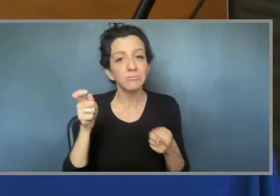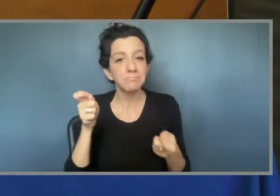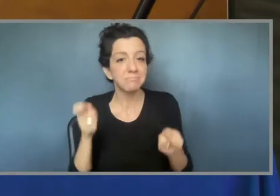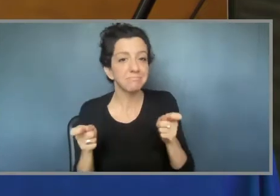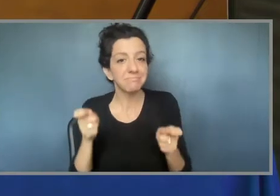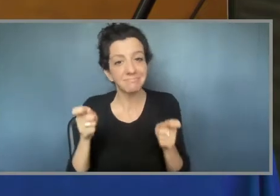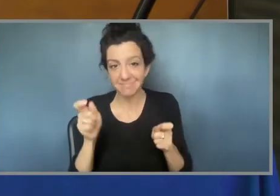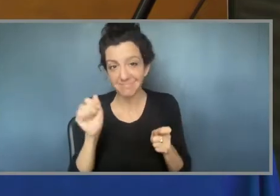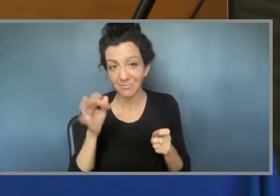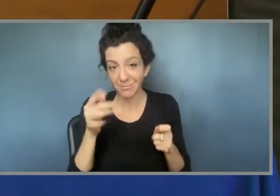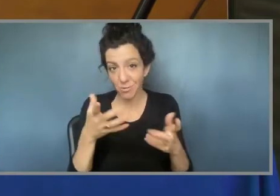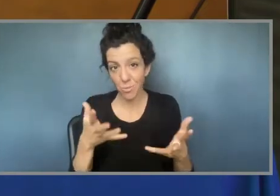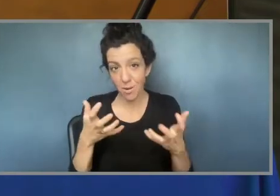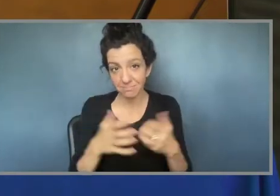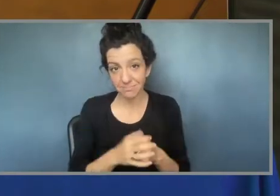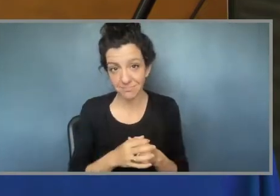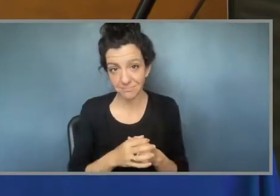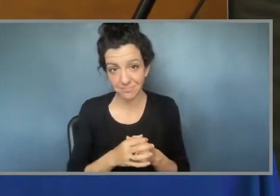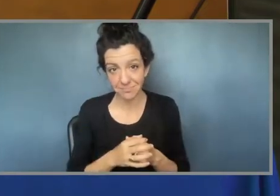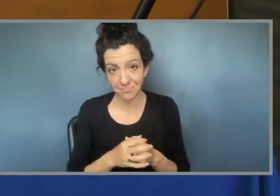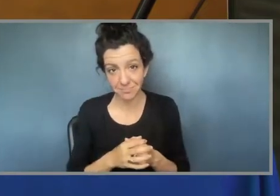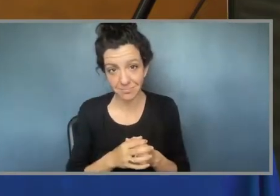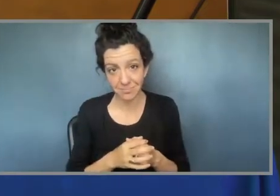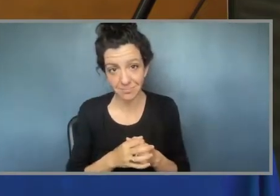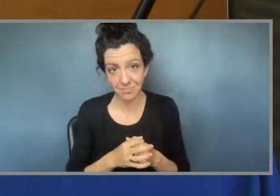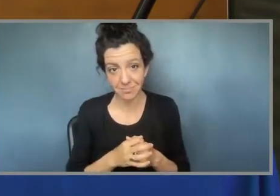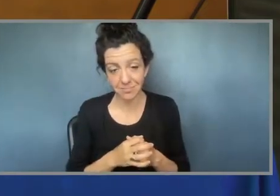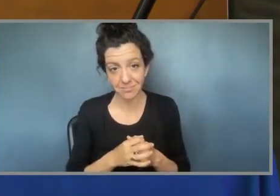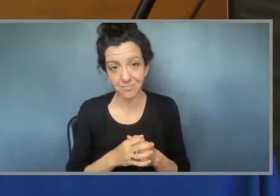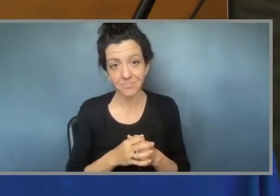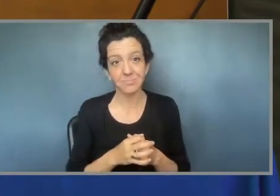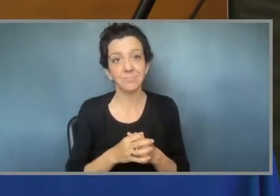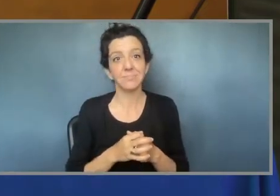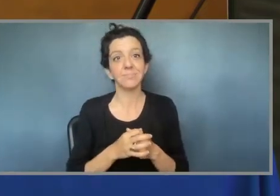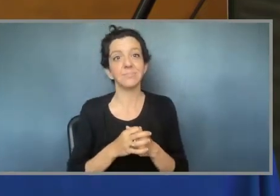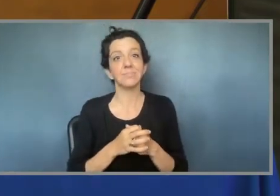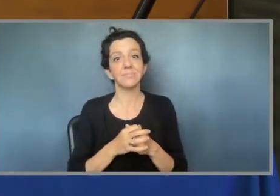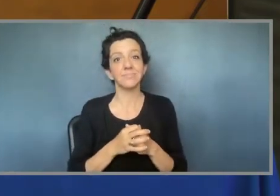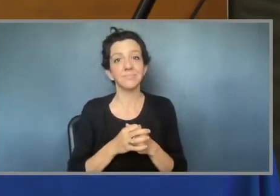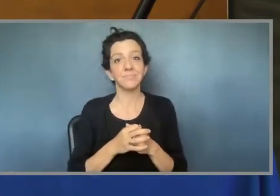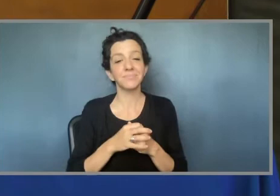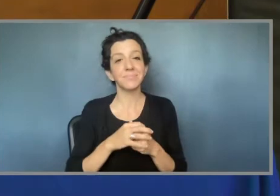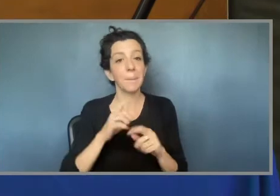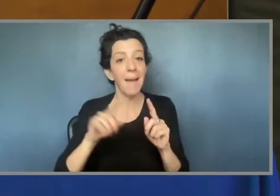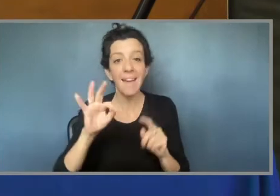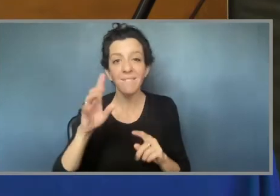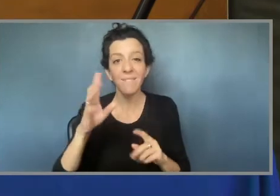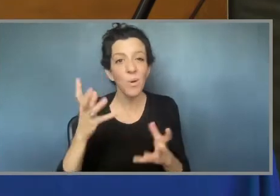Studio: And simply adjust them if you if you so choose, but if if if you want to just throw everything up and start from